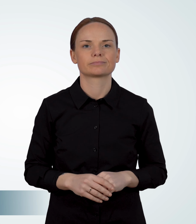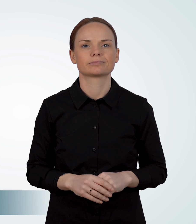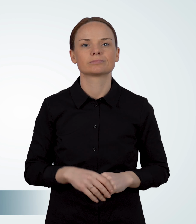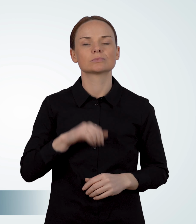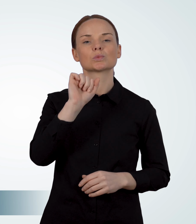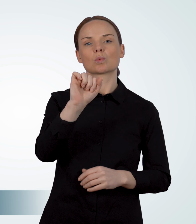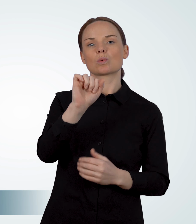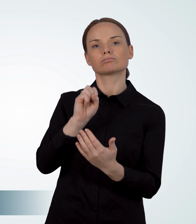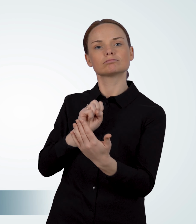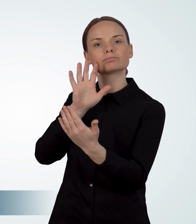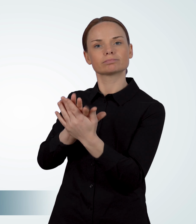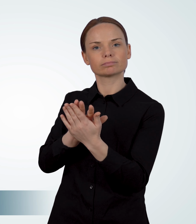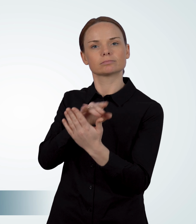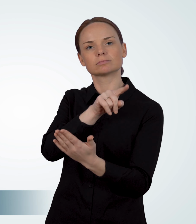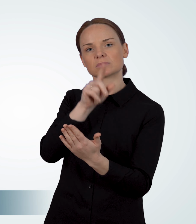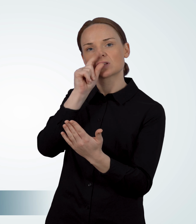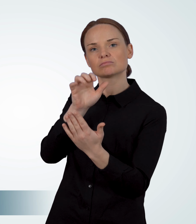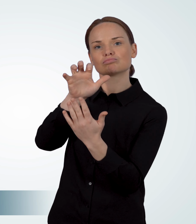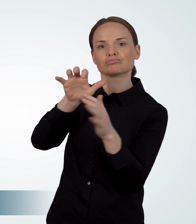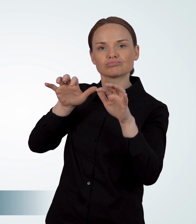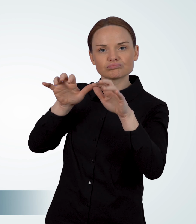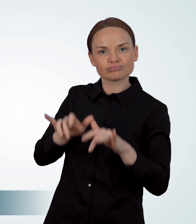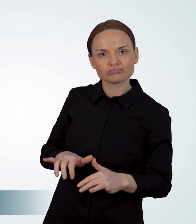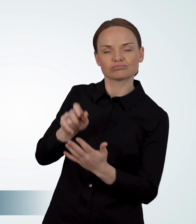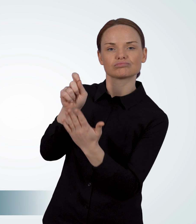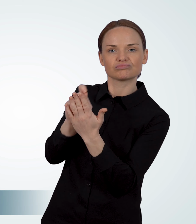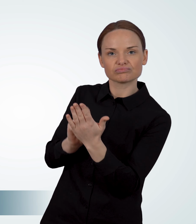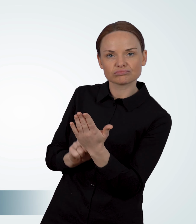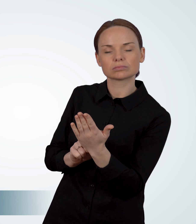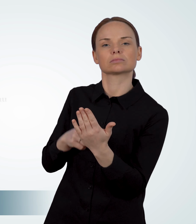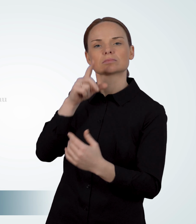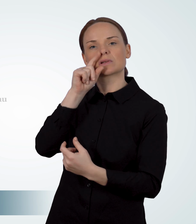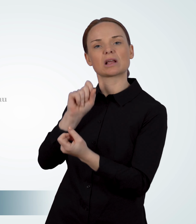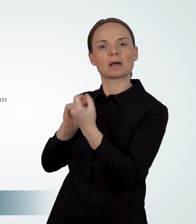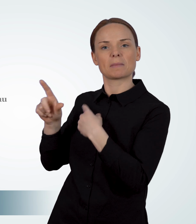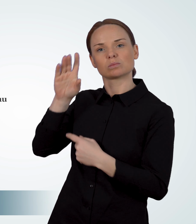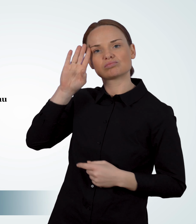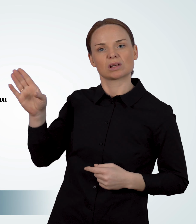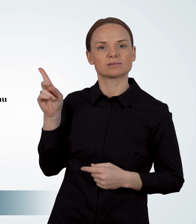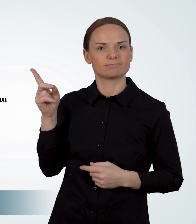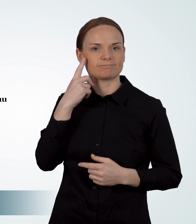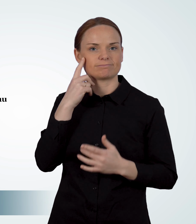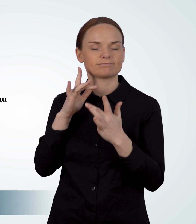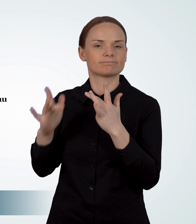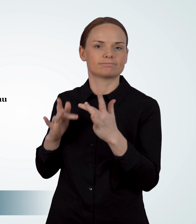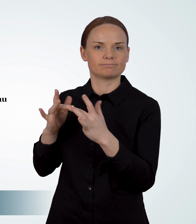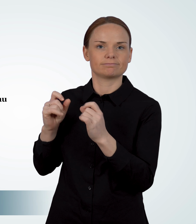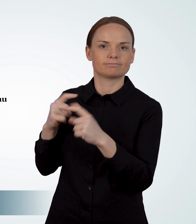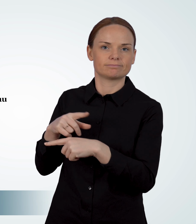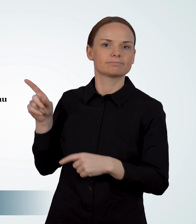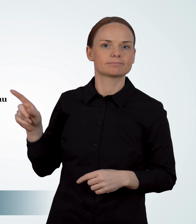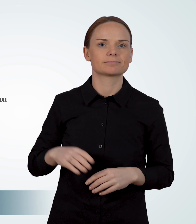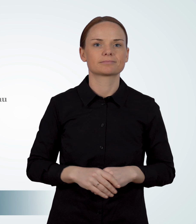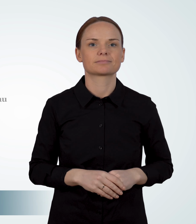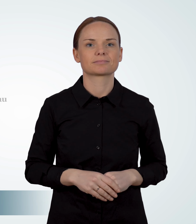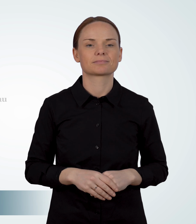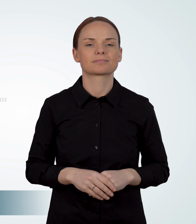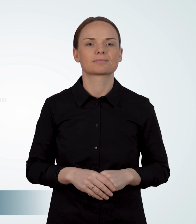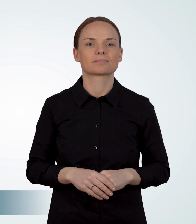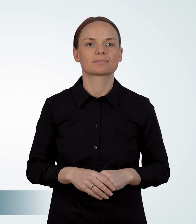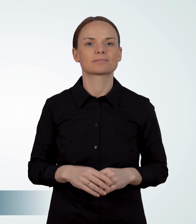You can also email your written submission directly to: HousingandHomelessnessPlan@dss.gov.au